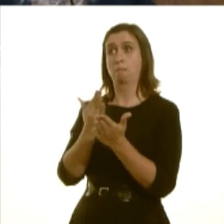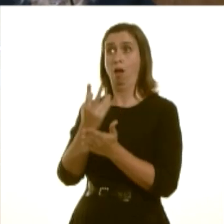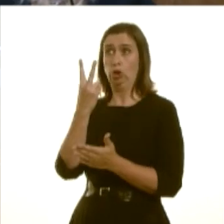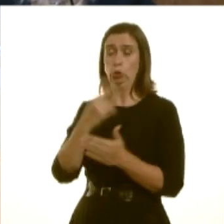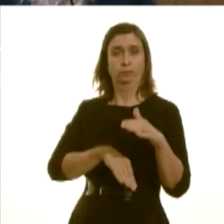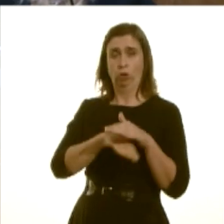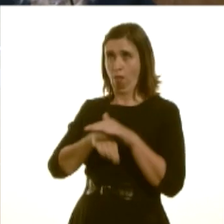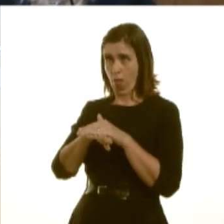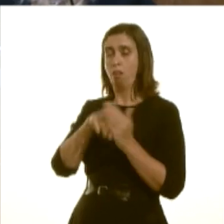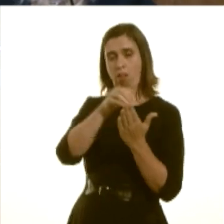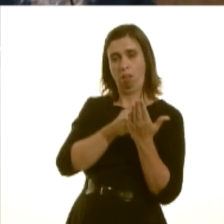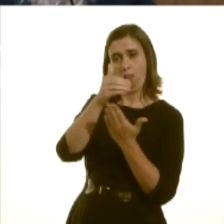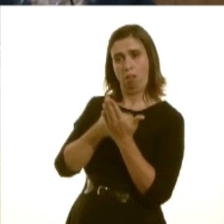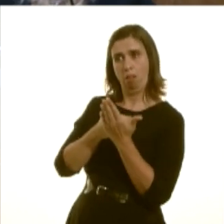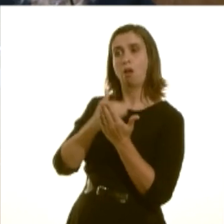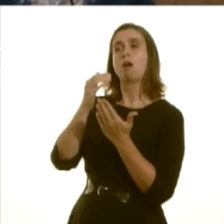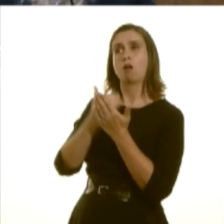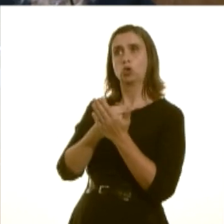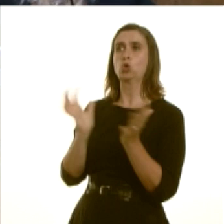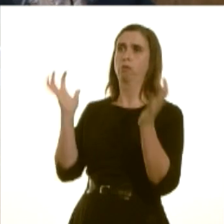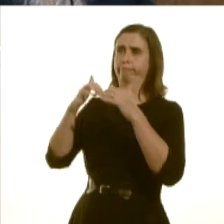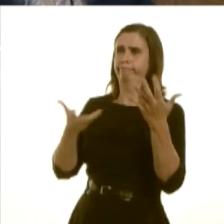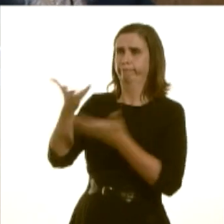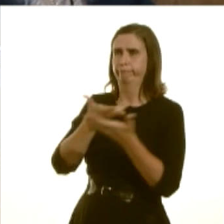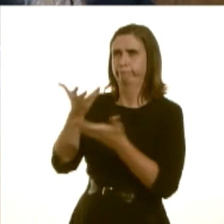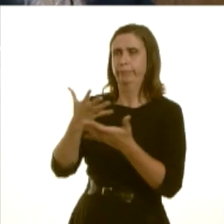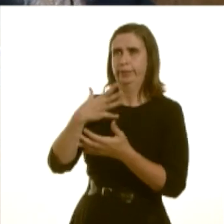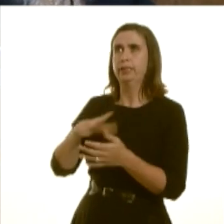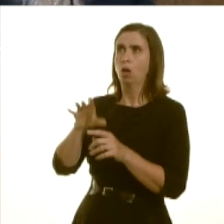and a constitutional convention to deal with issues regarding the whole of the UK. These